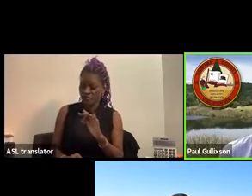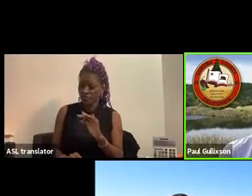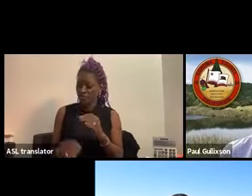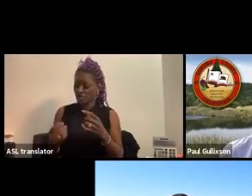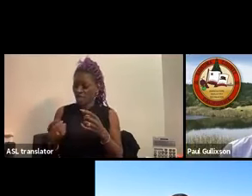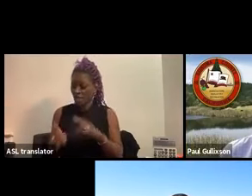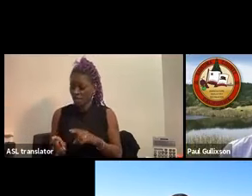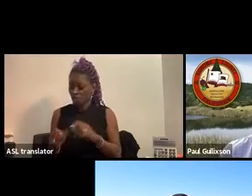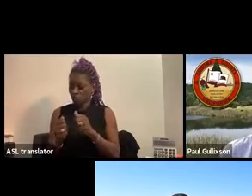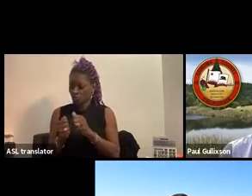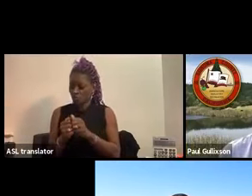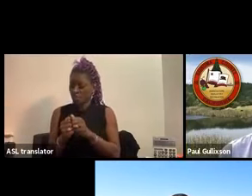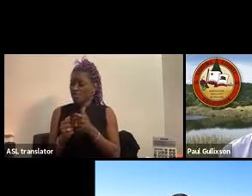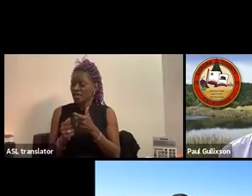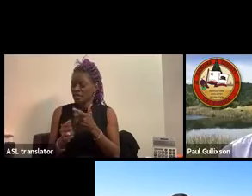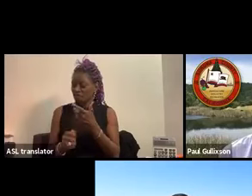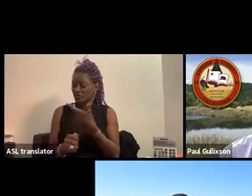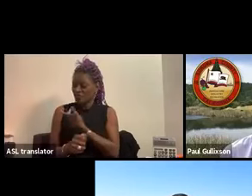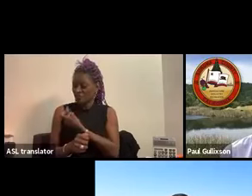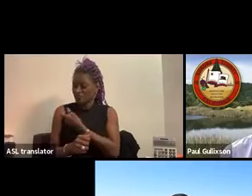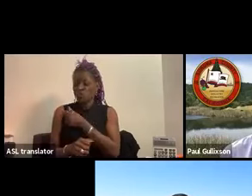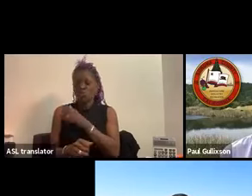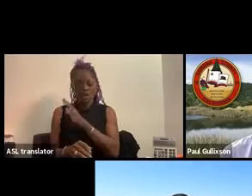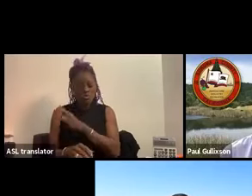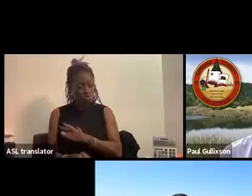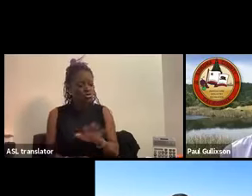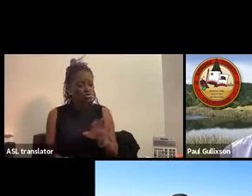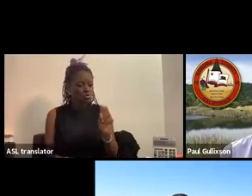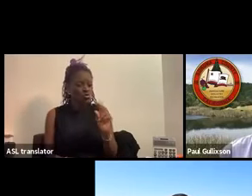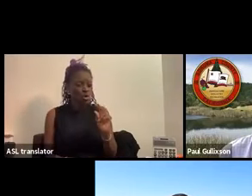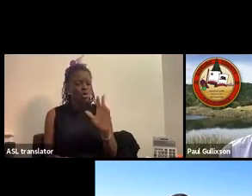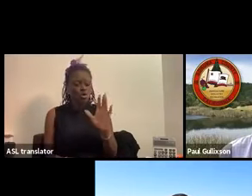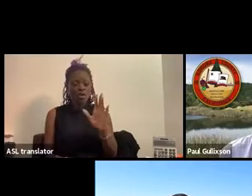Now we're seeing some mild cases in the military setting of some mild